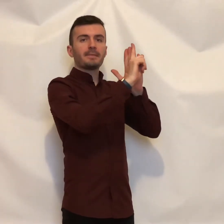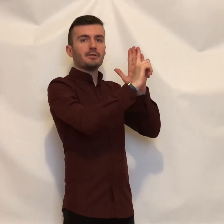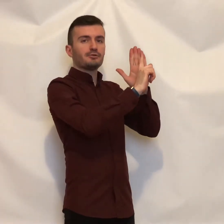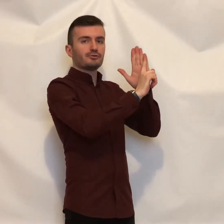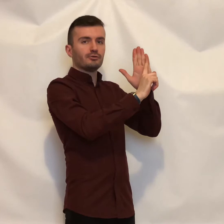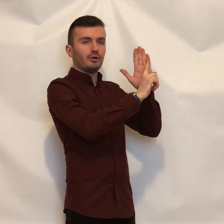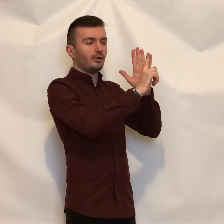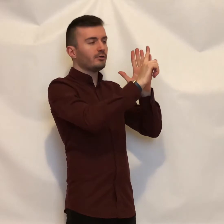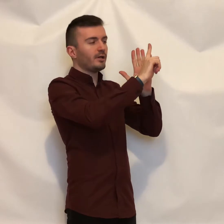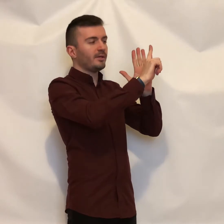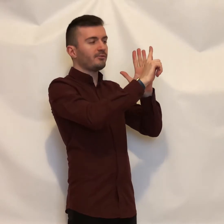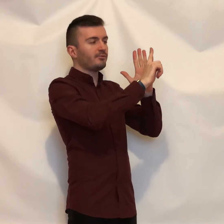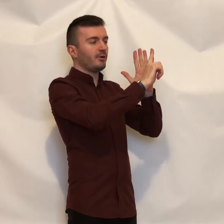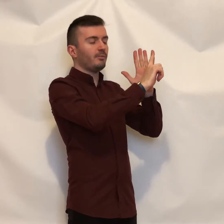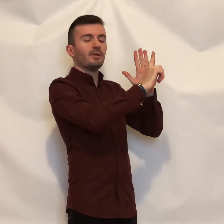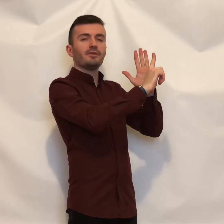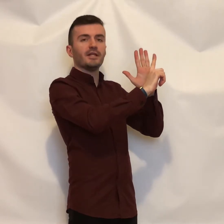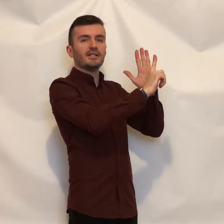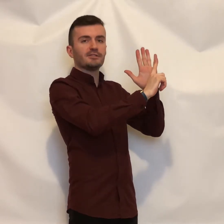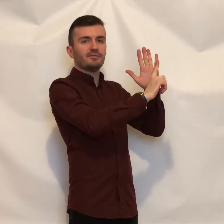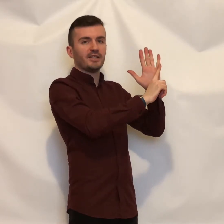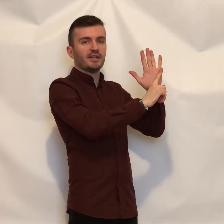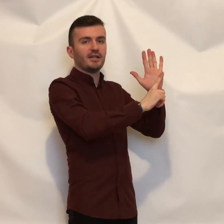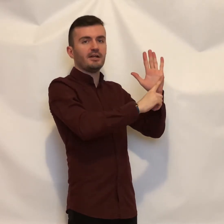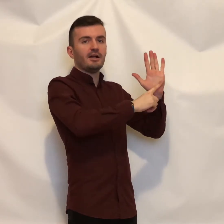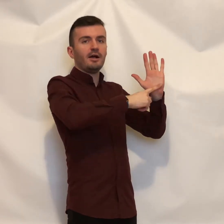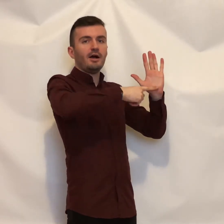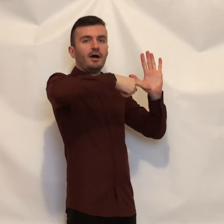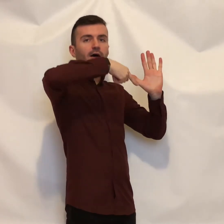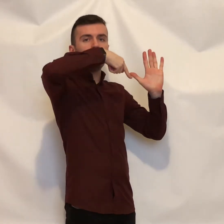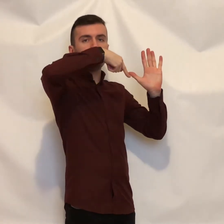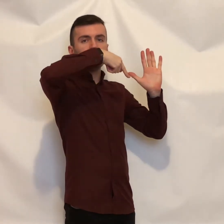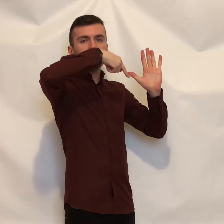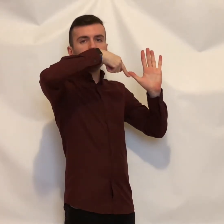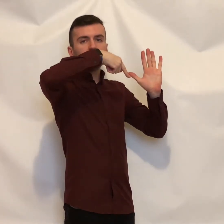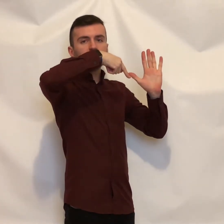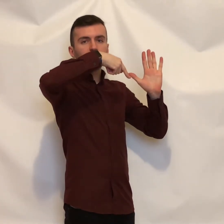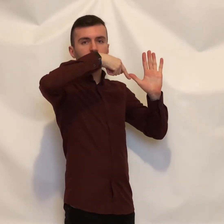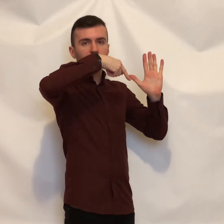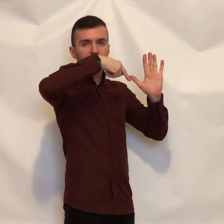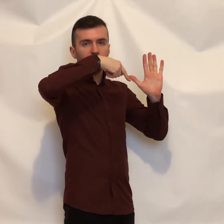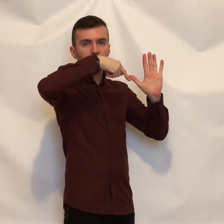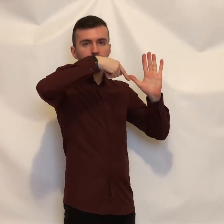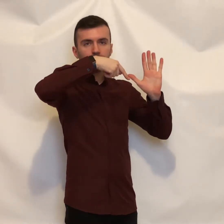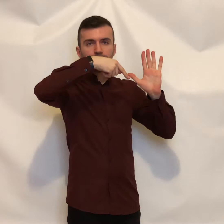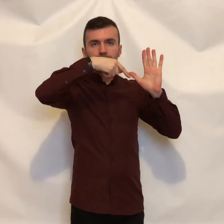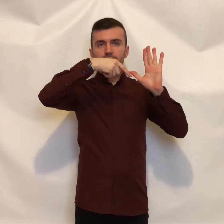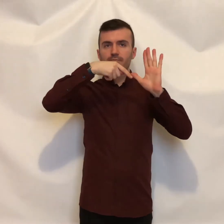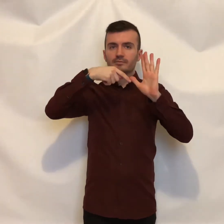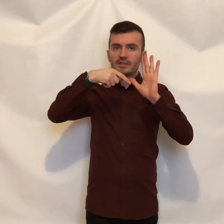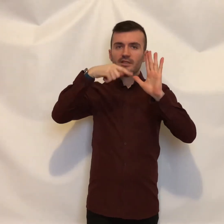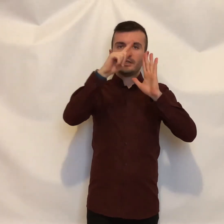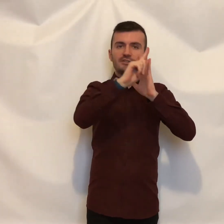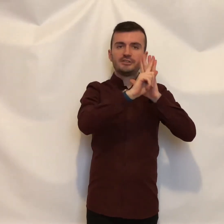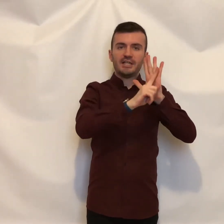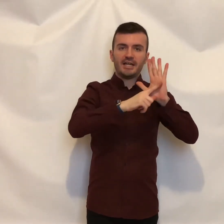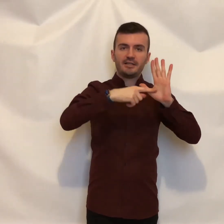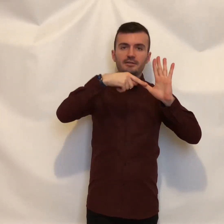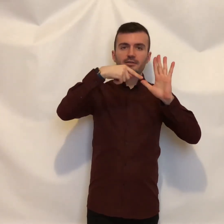you draw, coming from the little finger up to the thumb 'j'